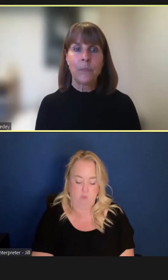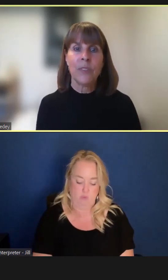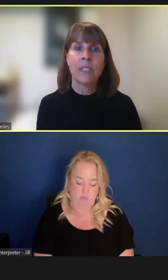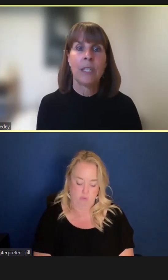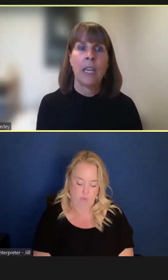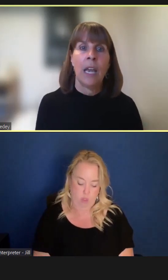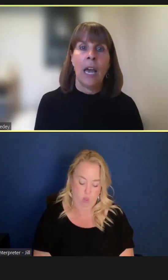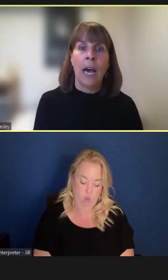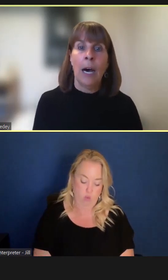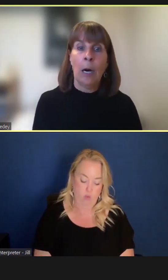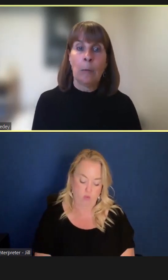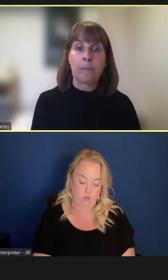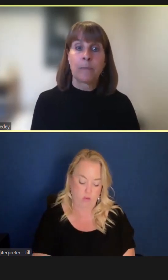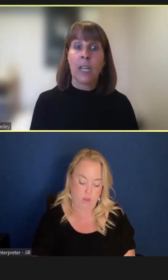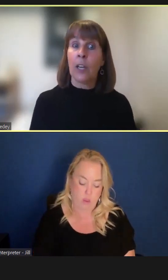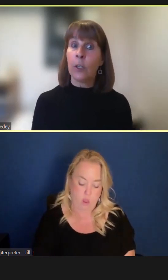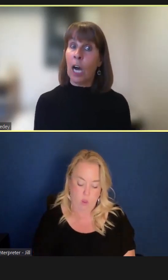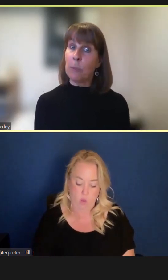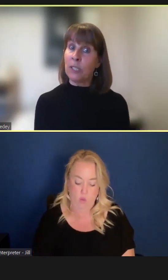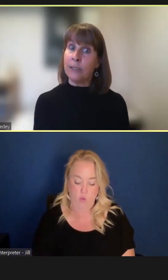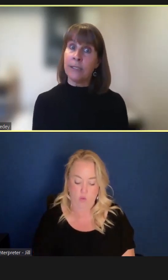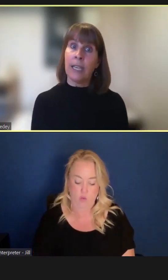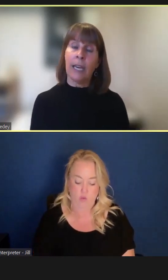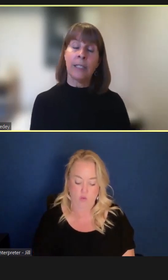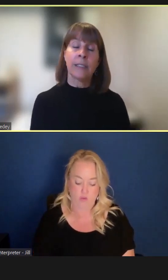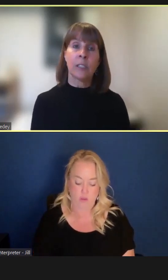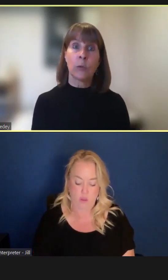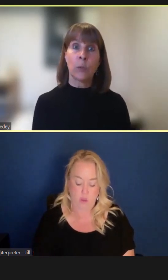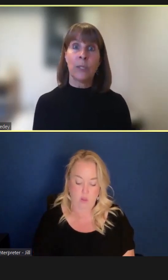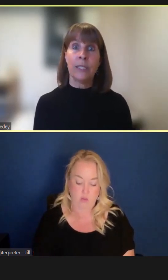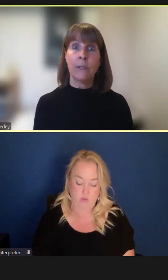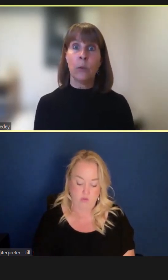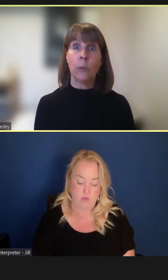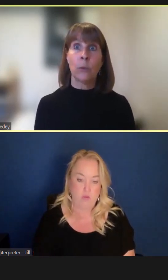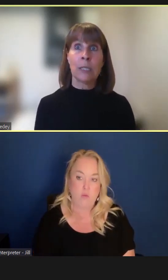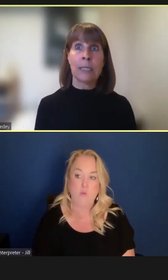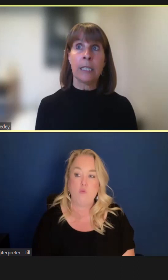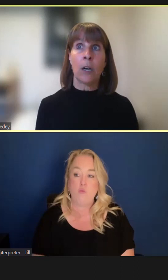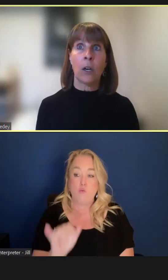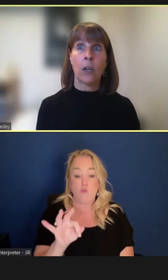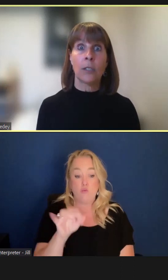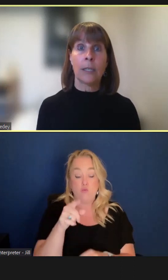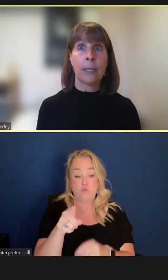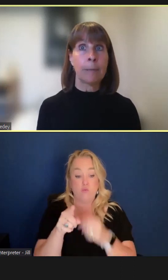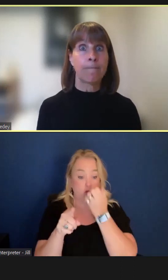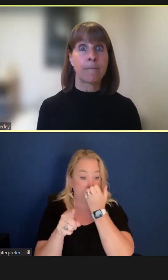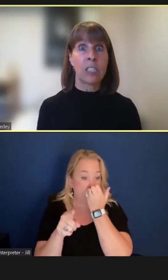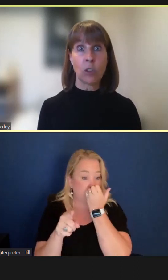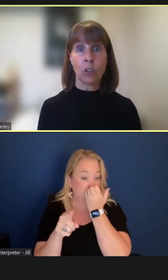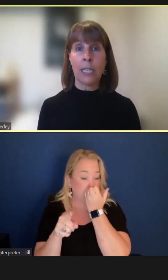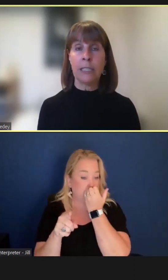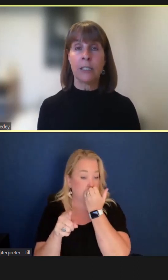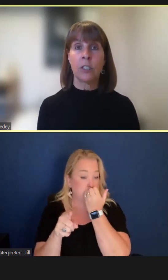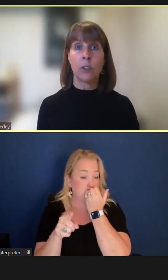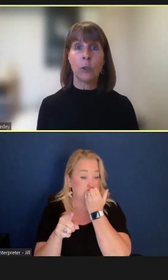do um other options and this would be if you really are um constrained to doing